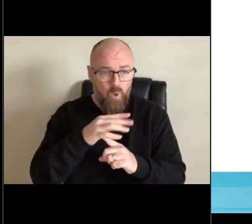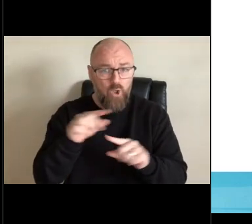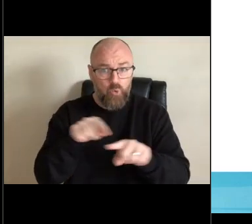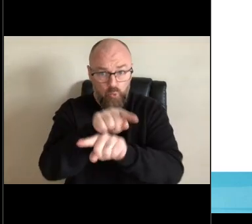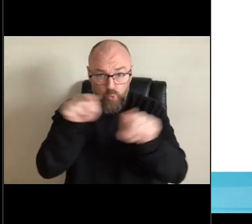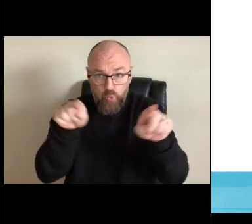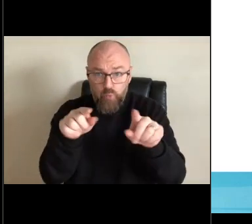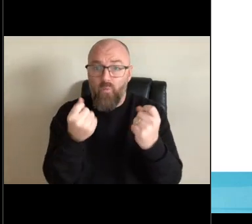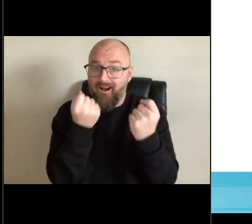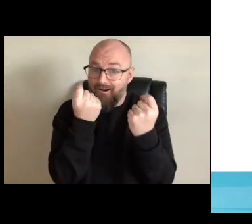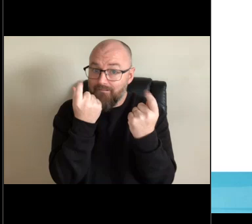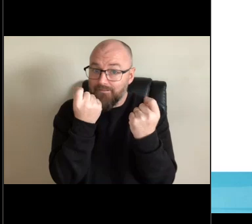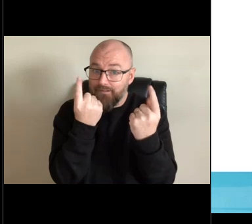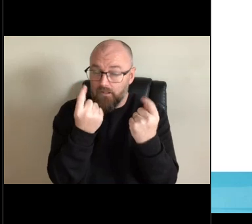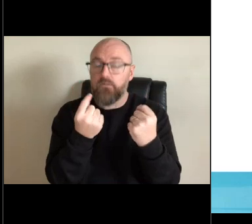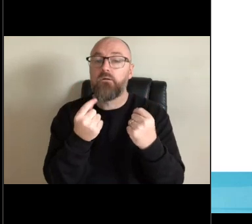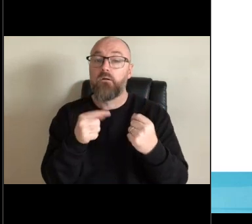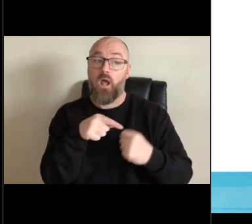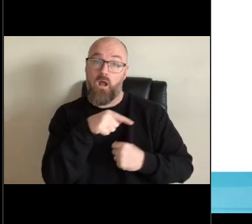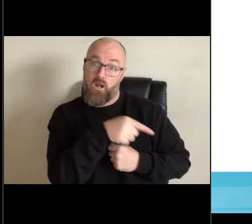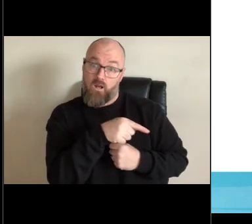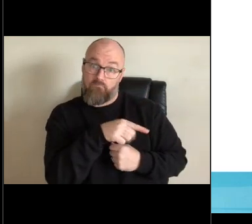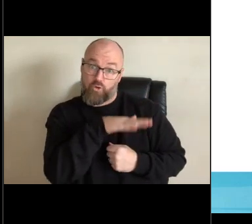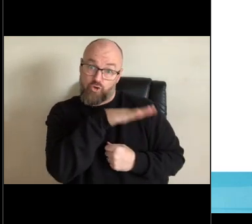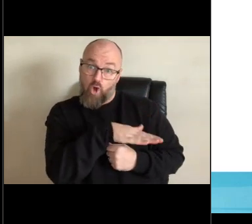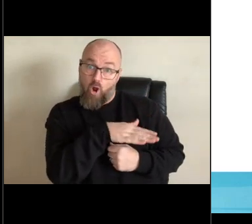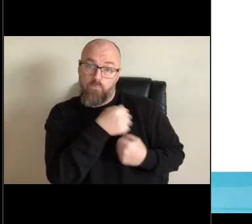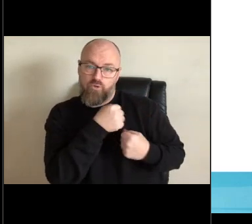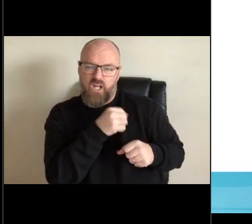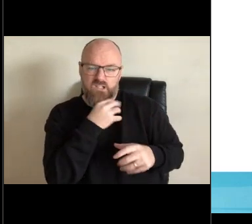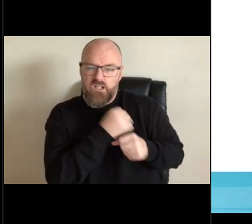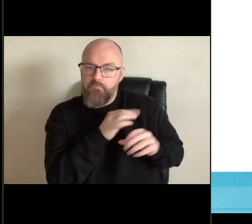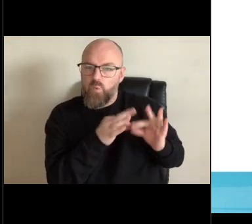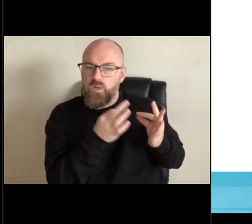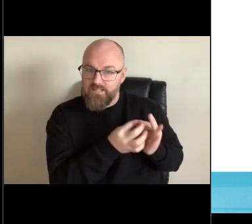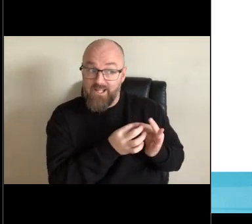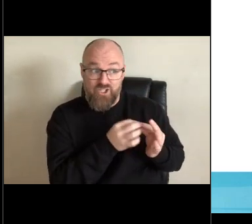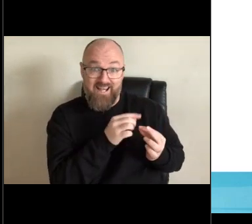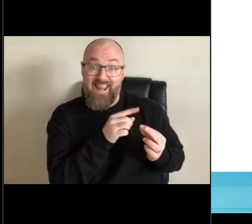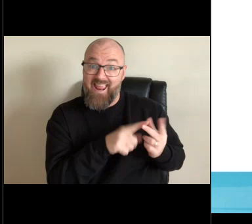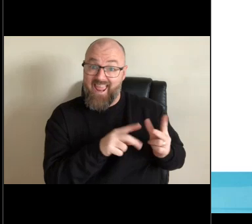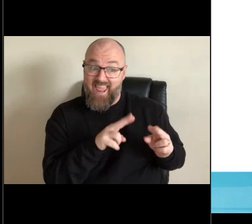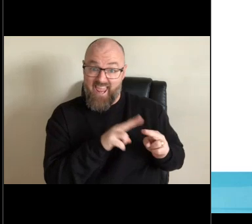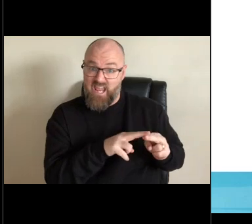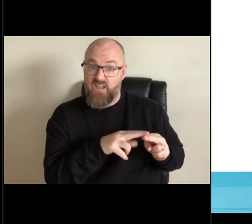Child Protection Agency decides to take an application to take the child into care in